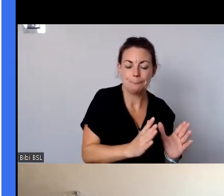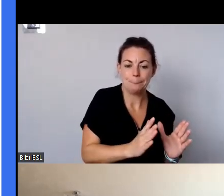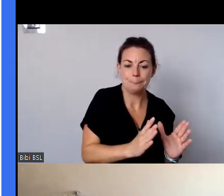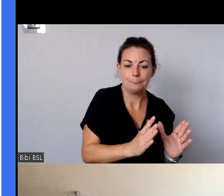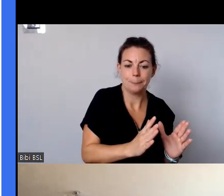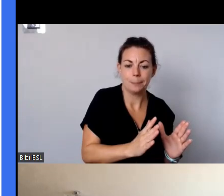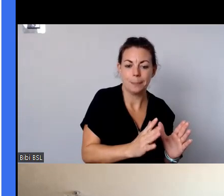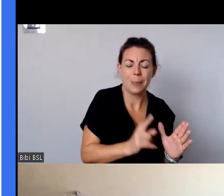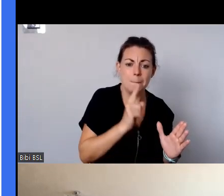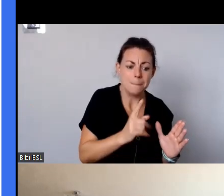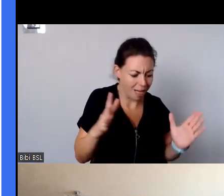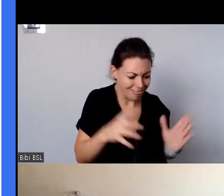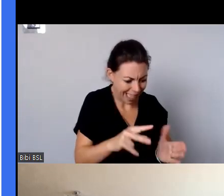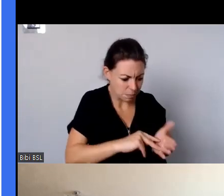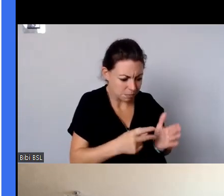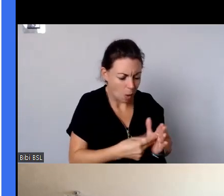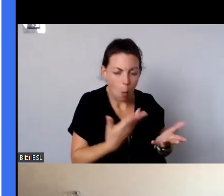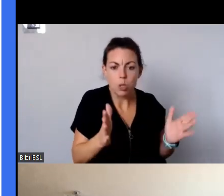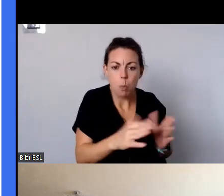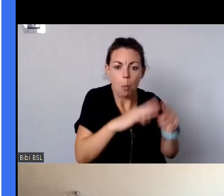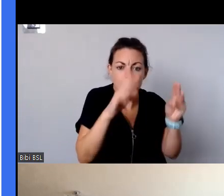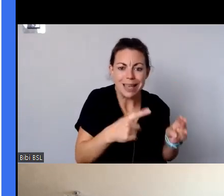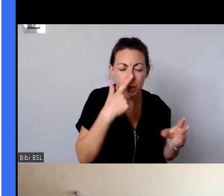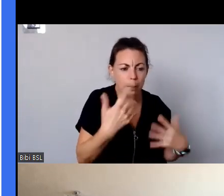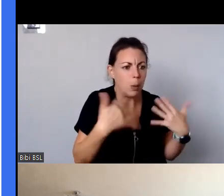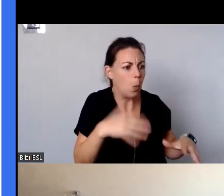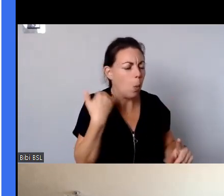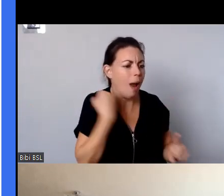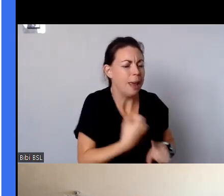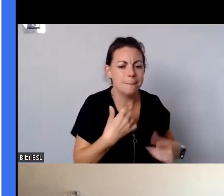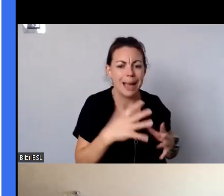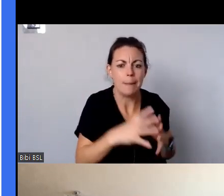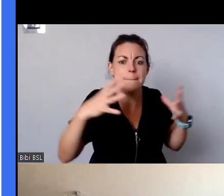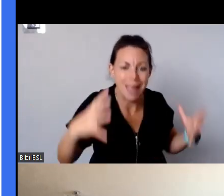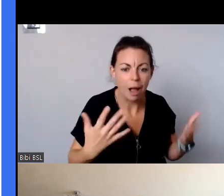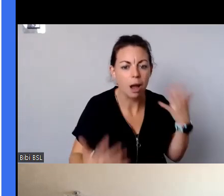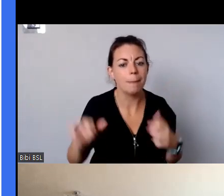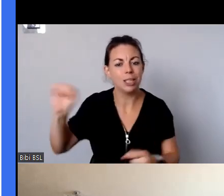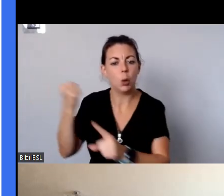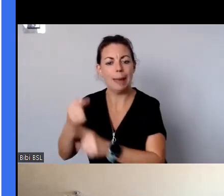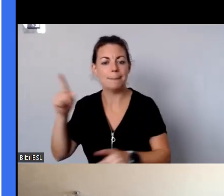that's super innovative or impactful for them or for an organization of their size.